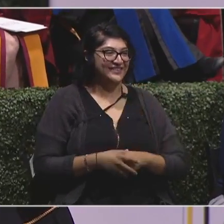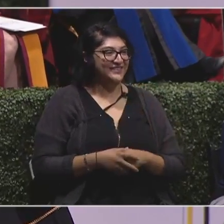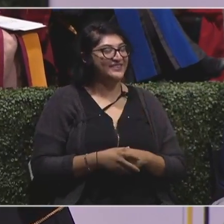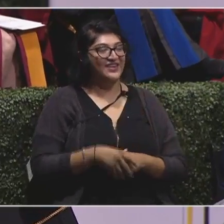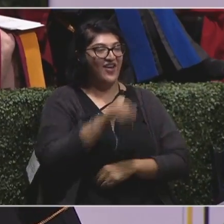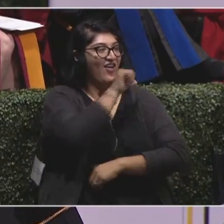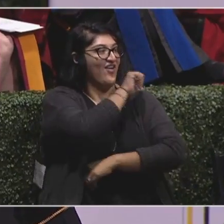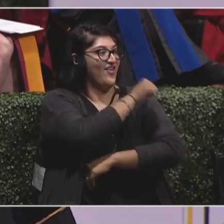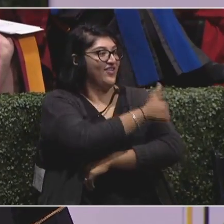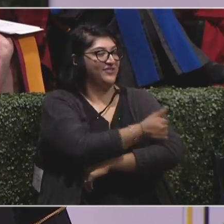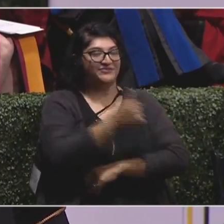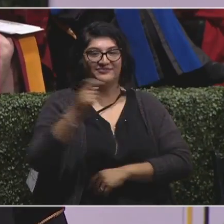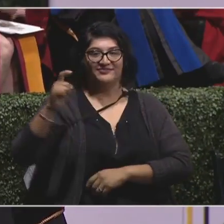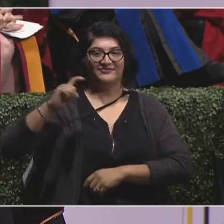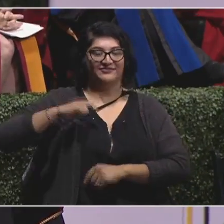RISE.